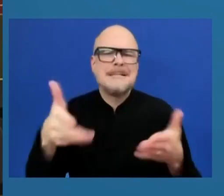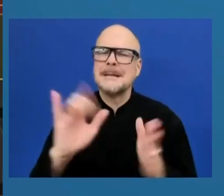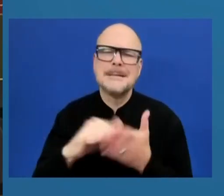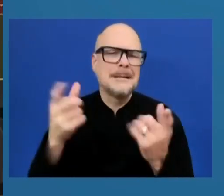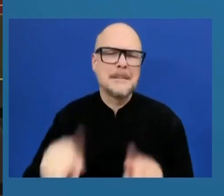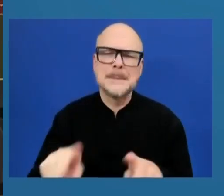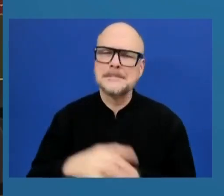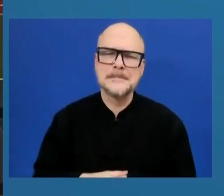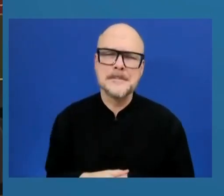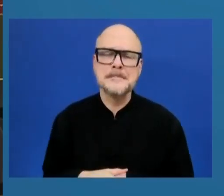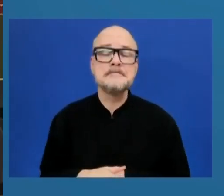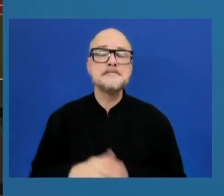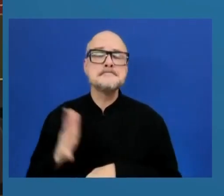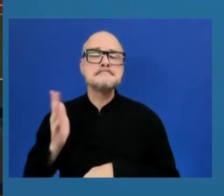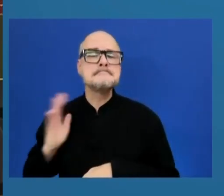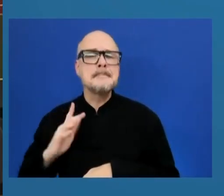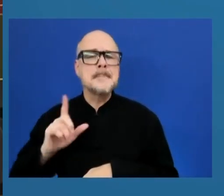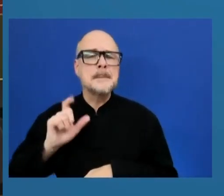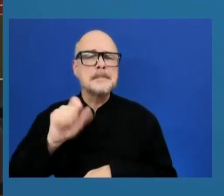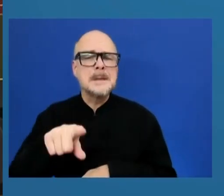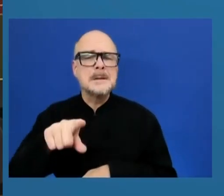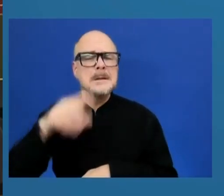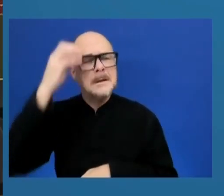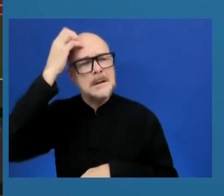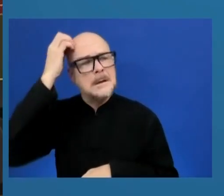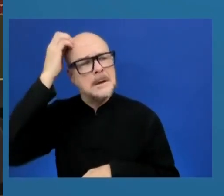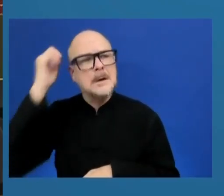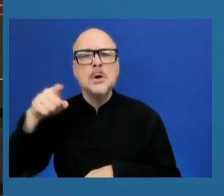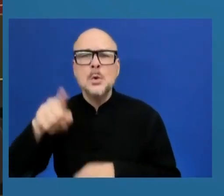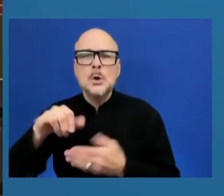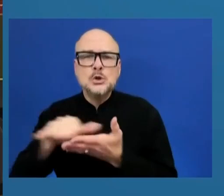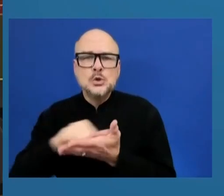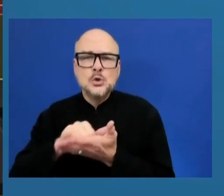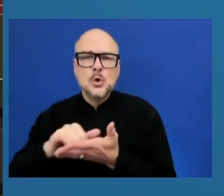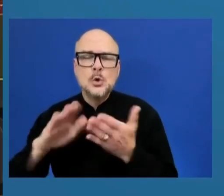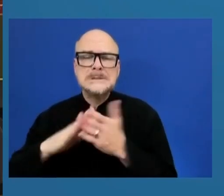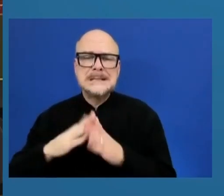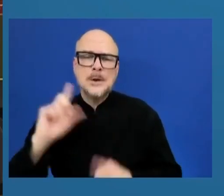the bailout two years ago, uh, it was New York City only for the, for the payroll tax. Well, it was,